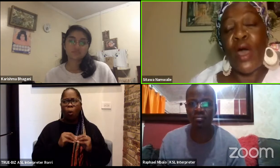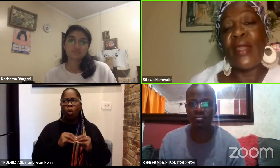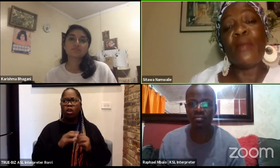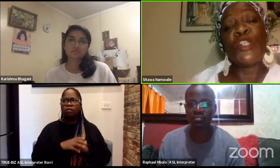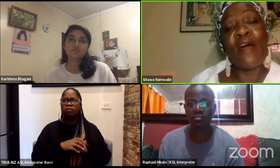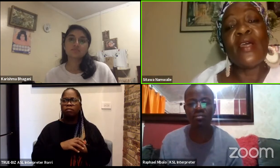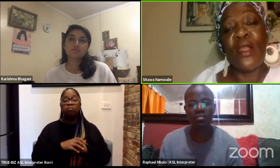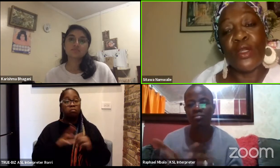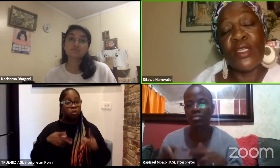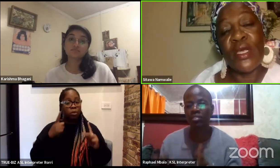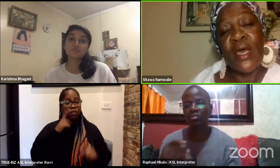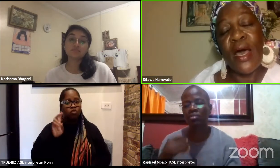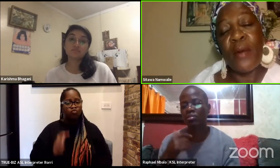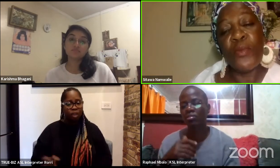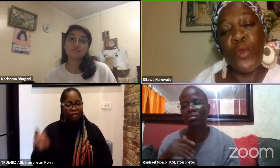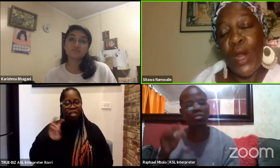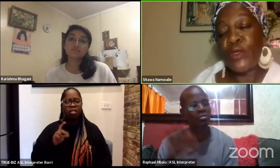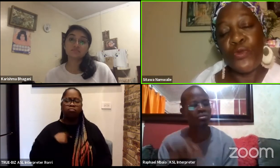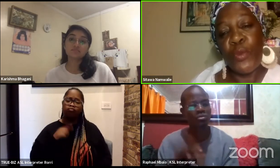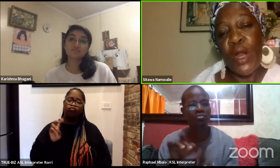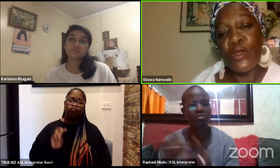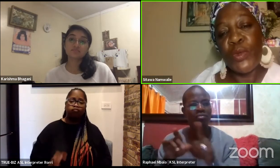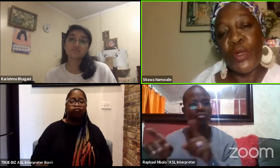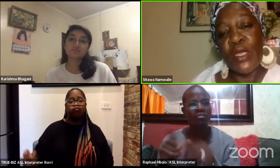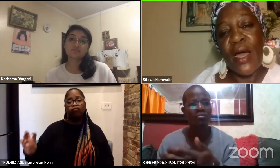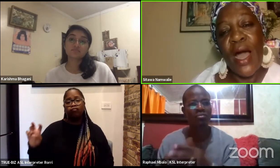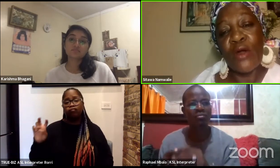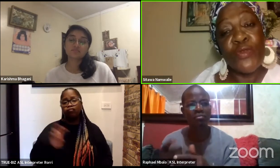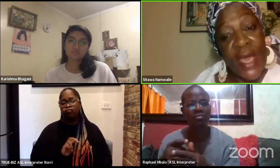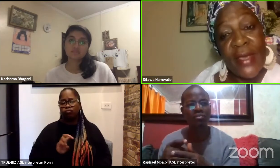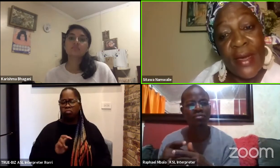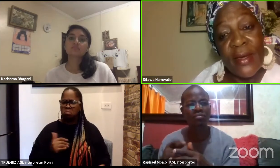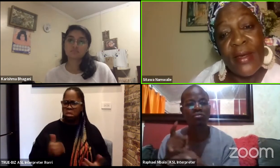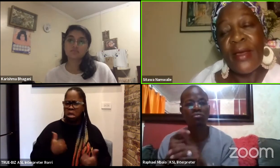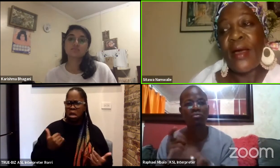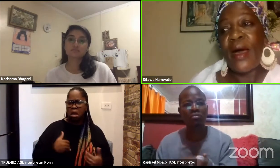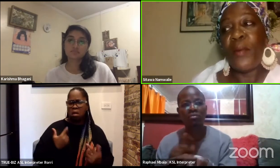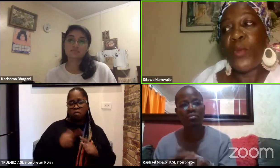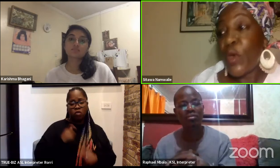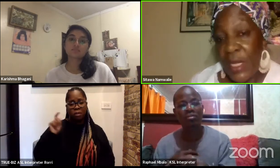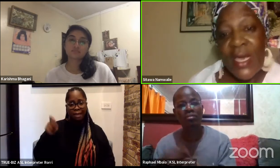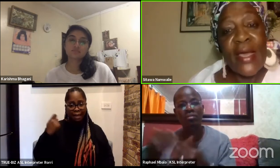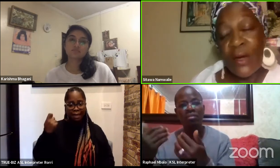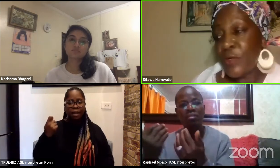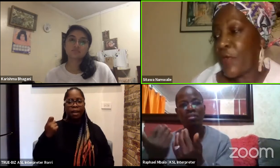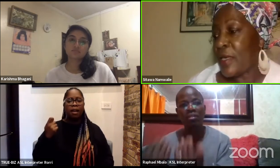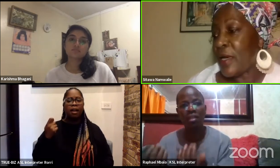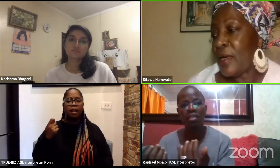So I ended up traveling a lot from when I was pretty young out of Kenya, within Kenya, out of Kenya